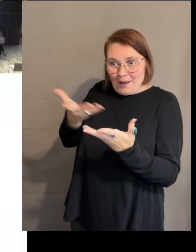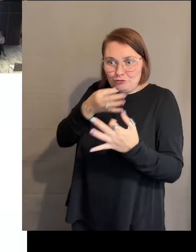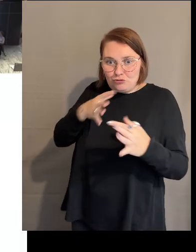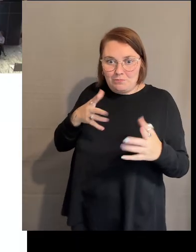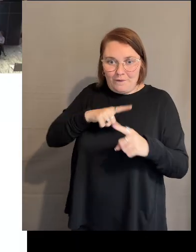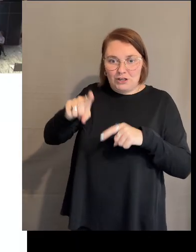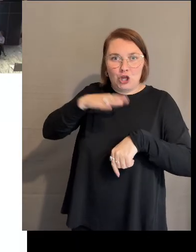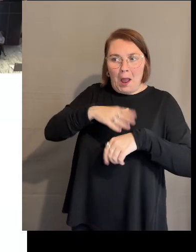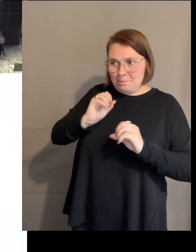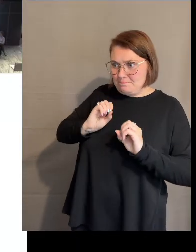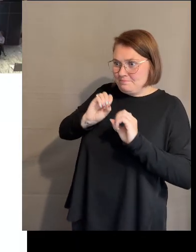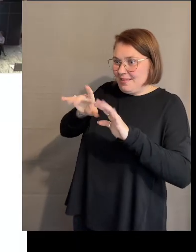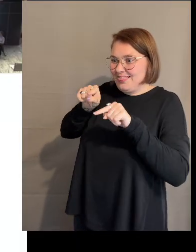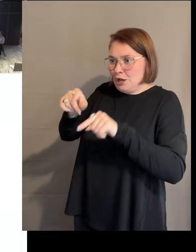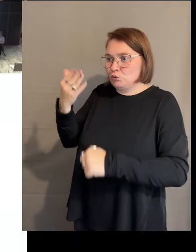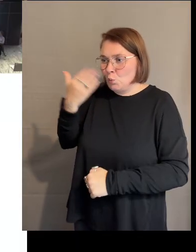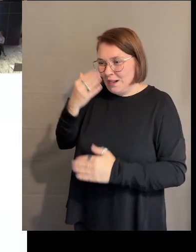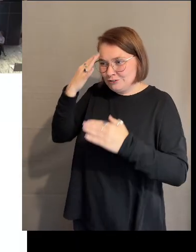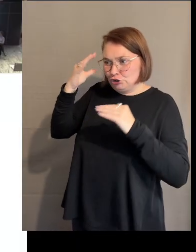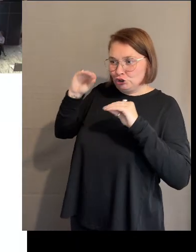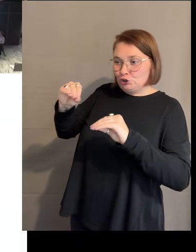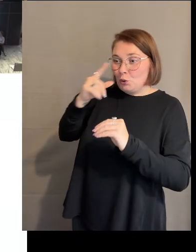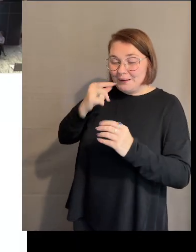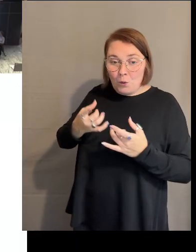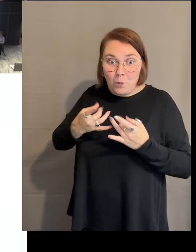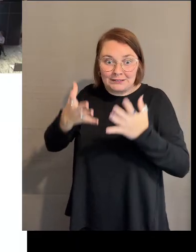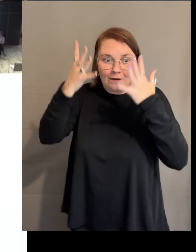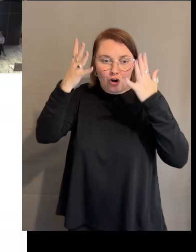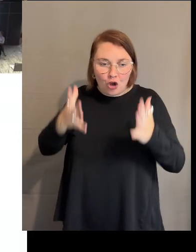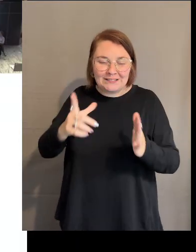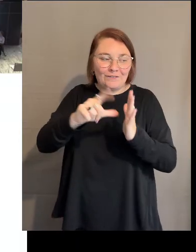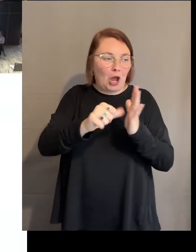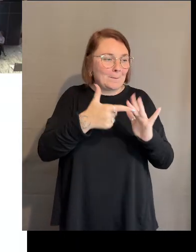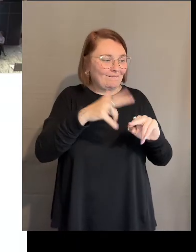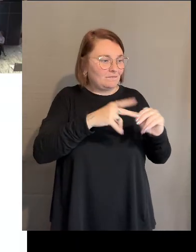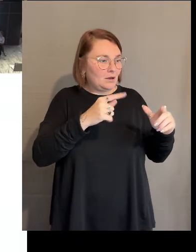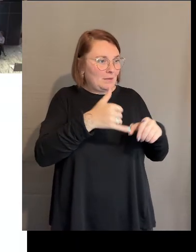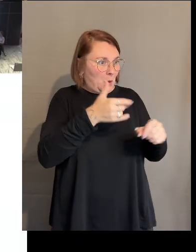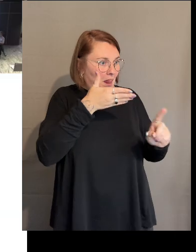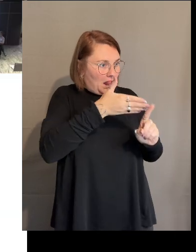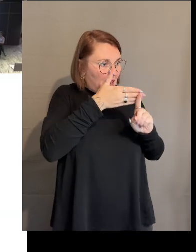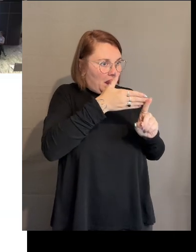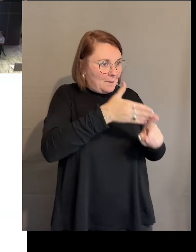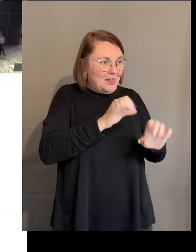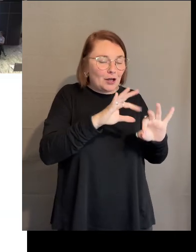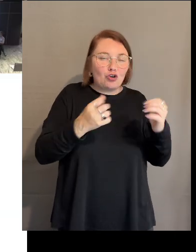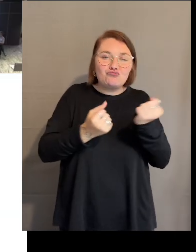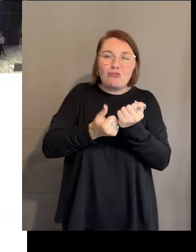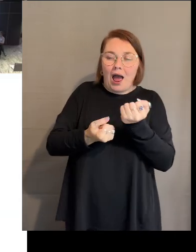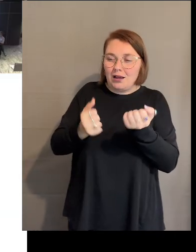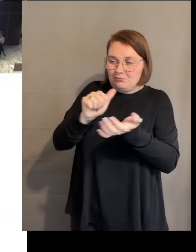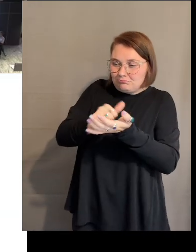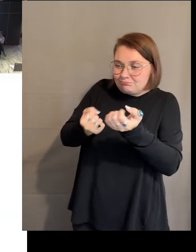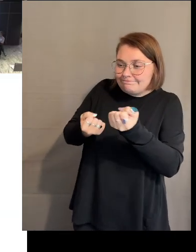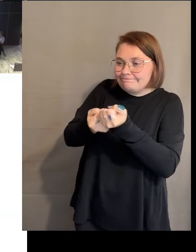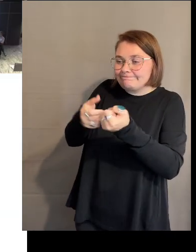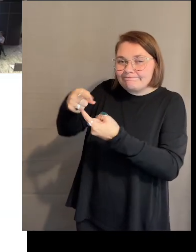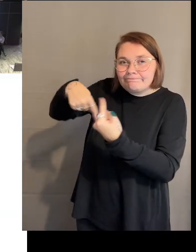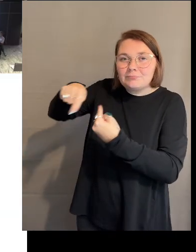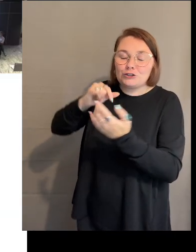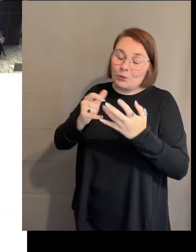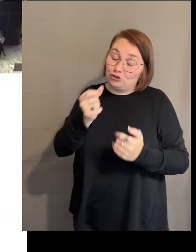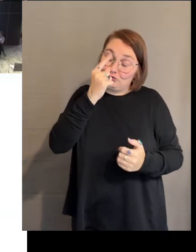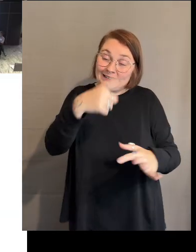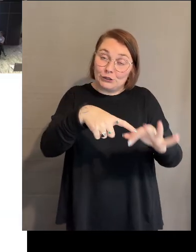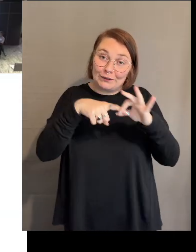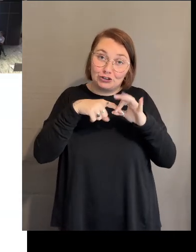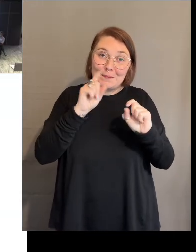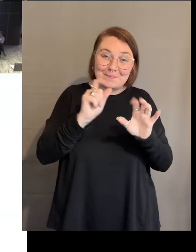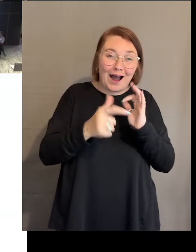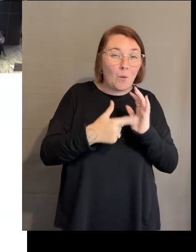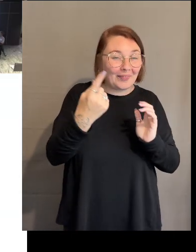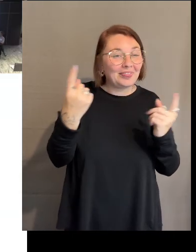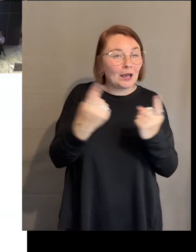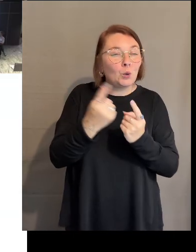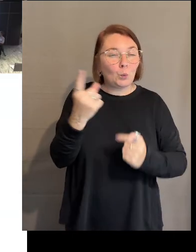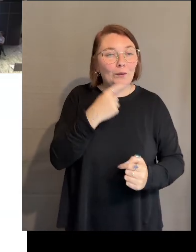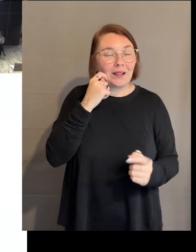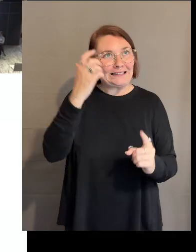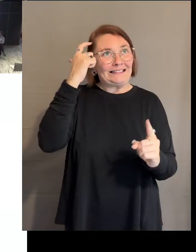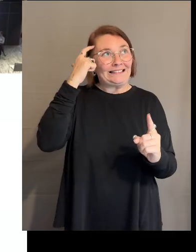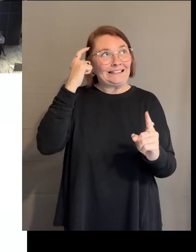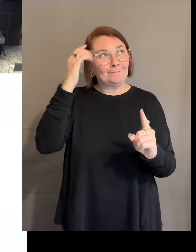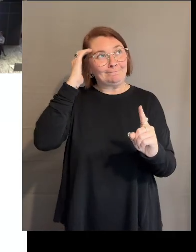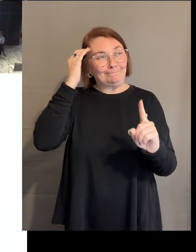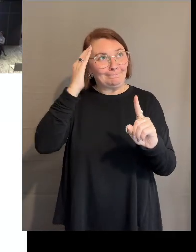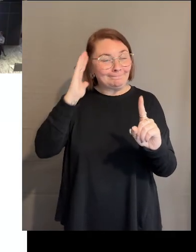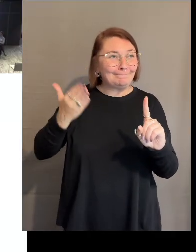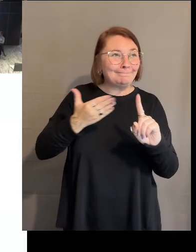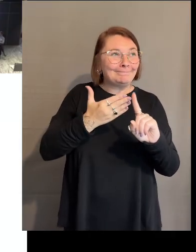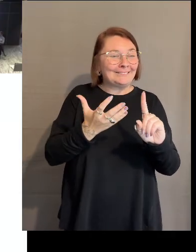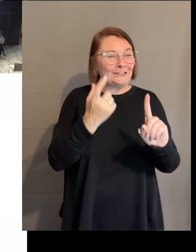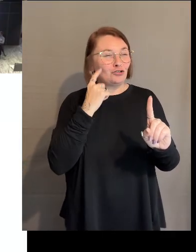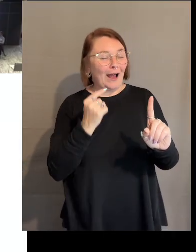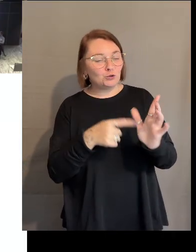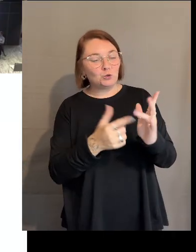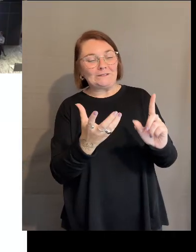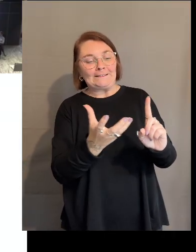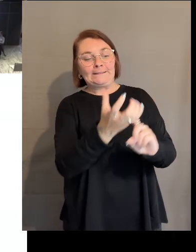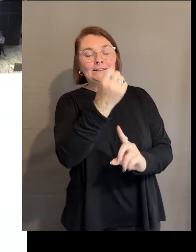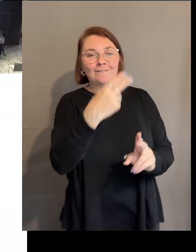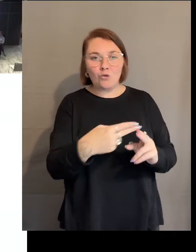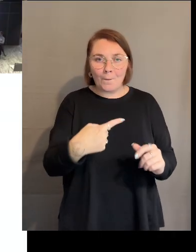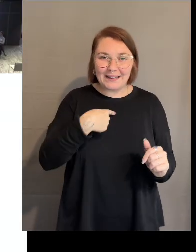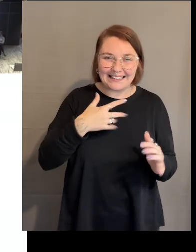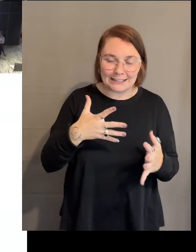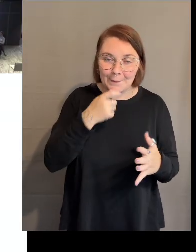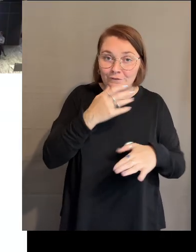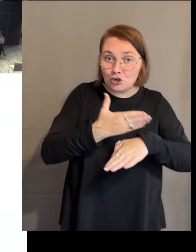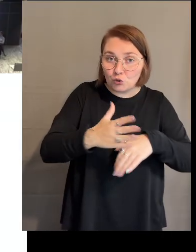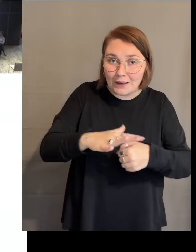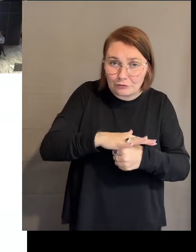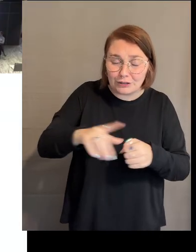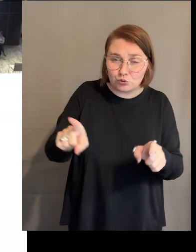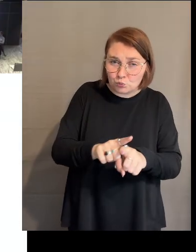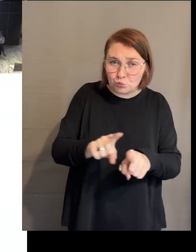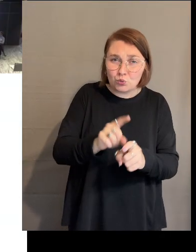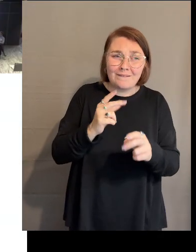you know, you could be wasting a lot of time if you don't have the right supports and things like that. So it's… it's a tricky question, but one of the things that we're gonna try to do is to kind of… for me, it's a little bit of a new feel to the sort of educational